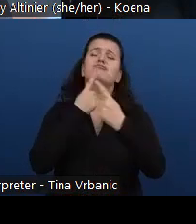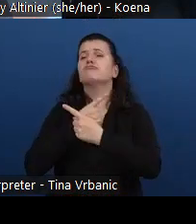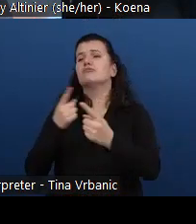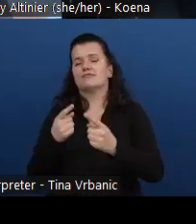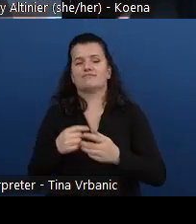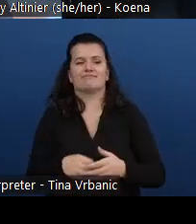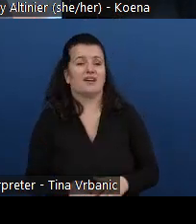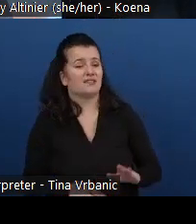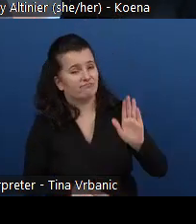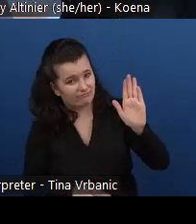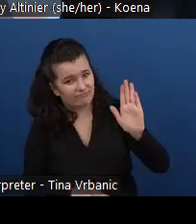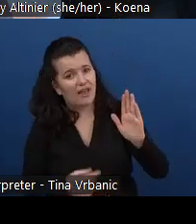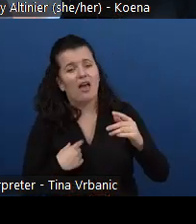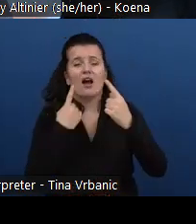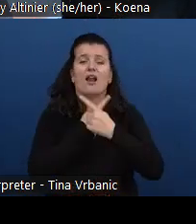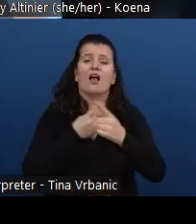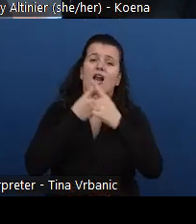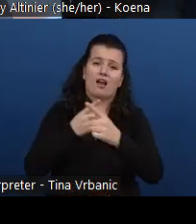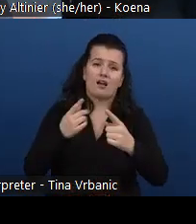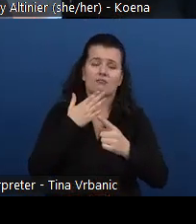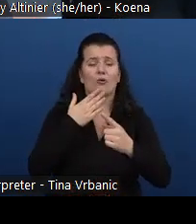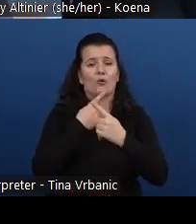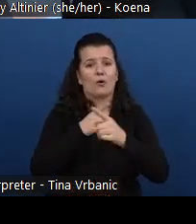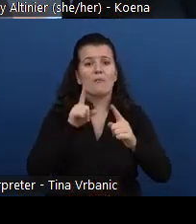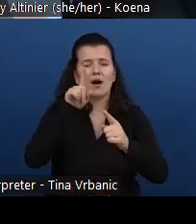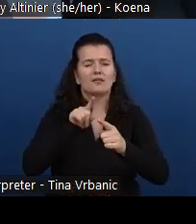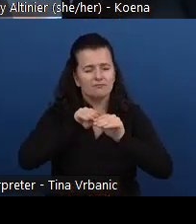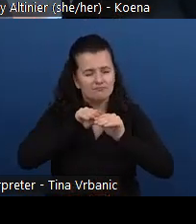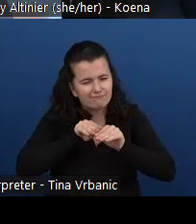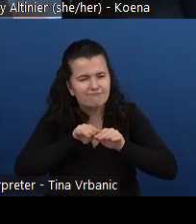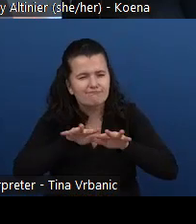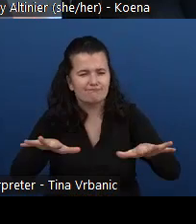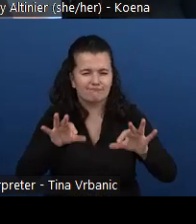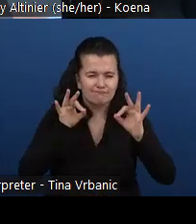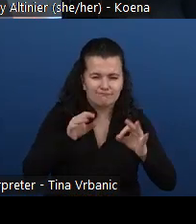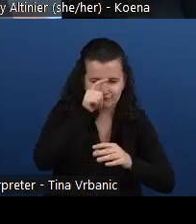We're good about declaration.